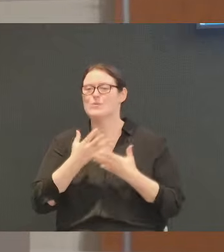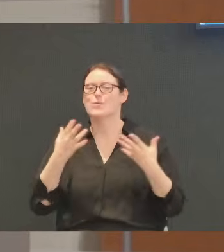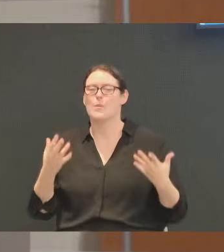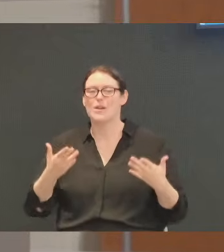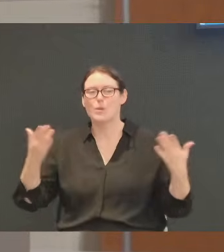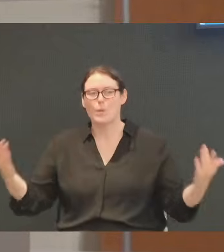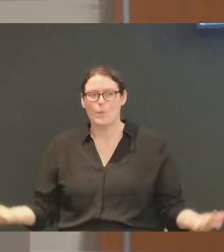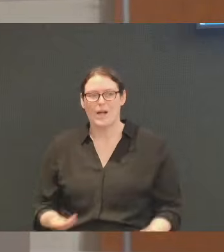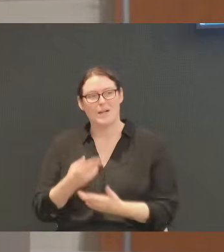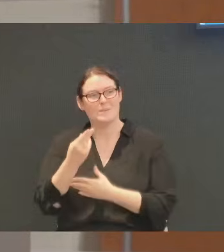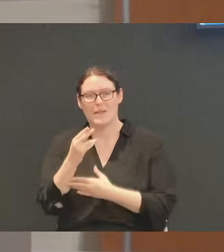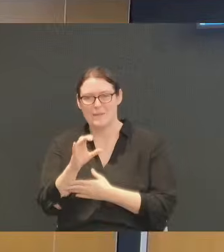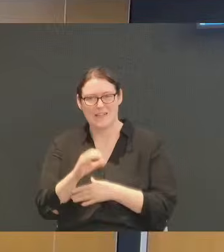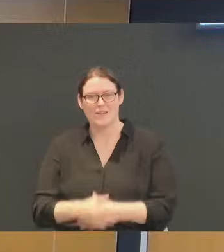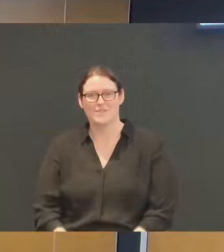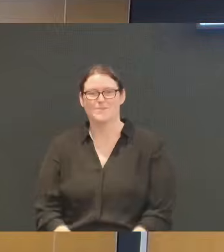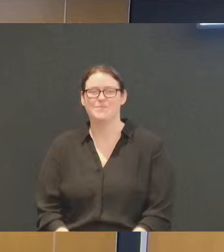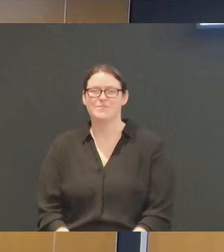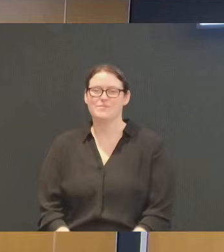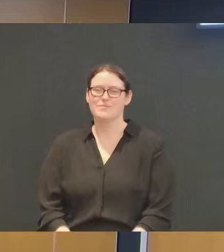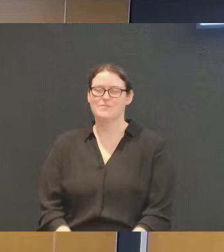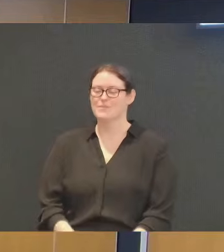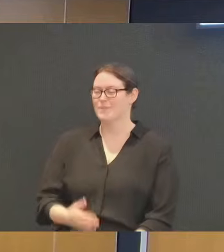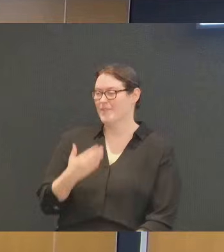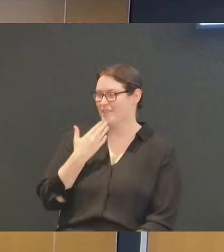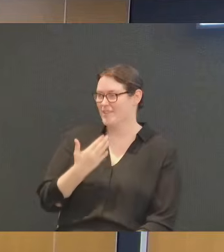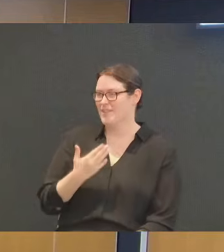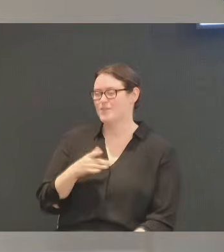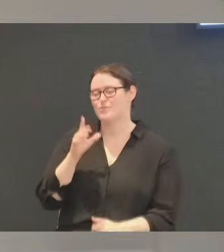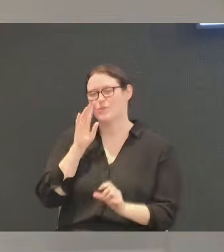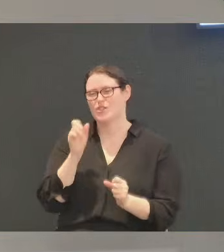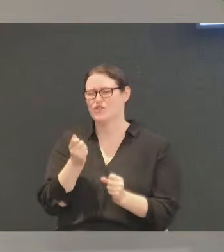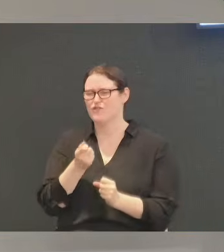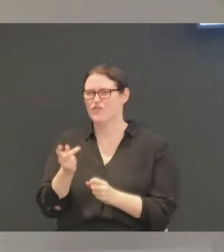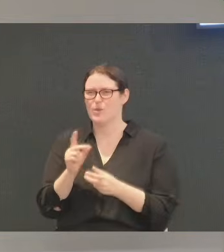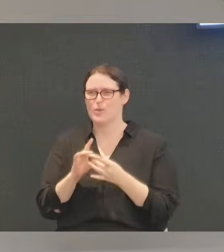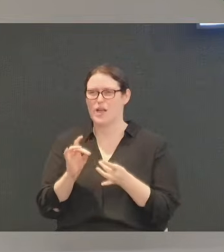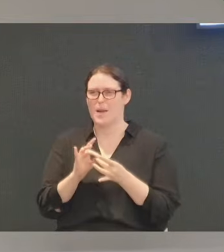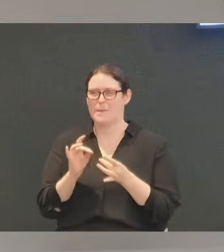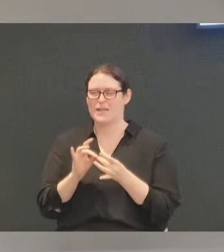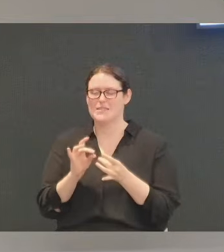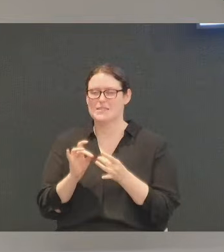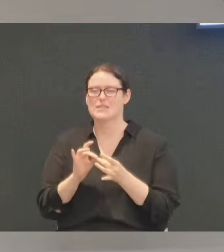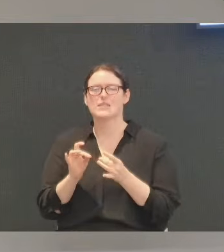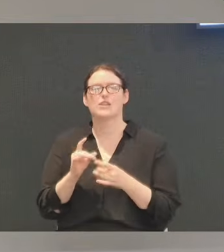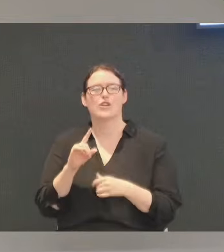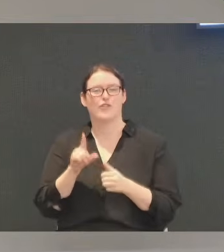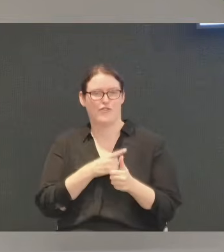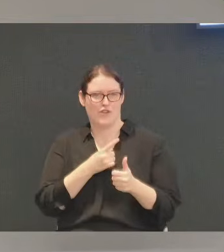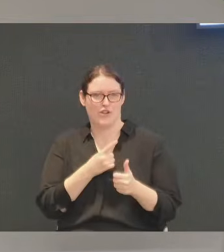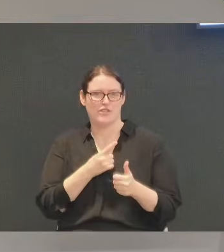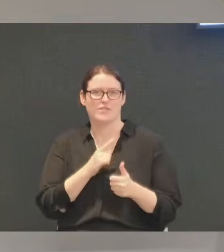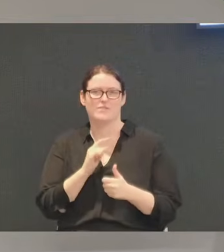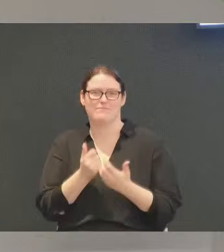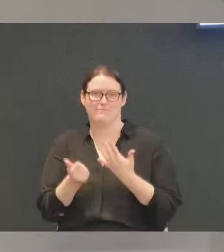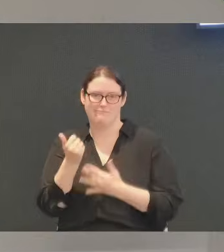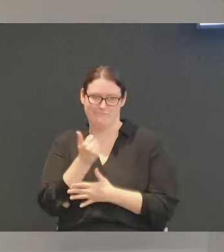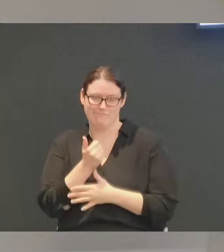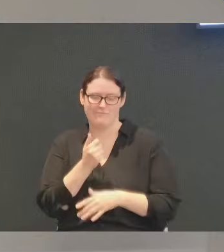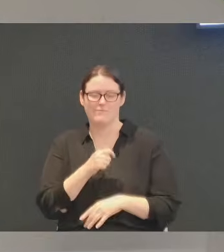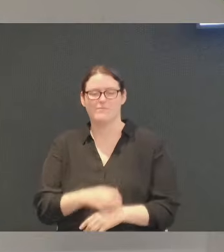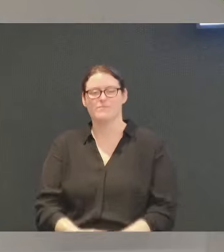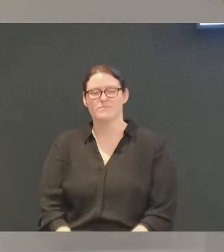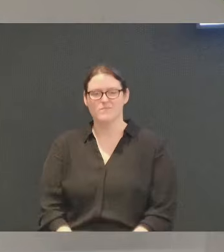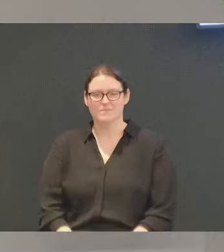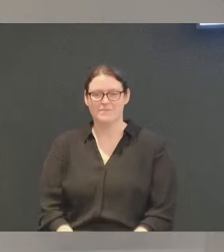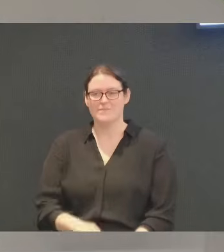to Hamilton County. Thank you. Just a couple comments. Um, first and foremost, um, John Nelson,